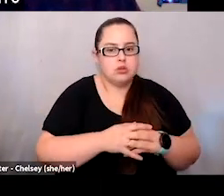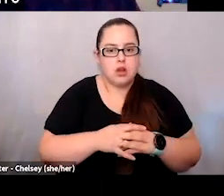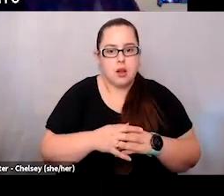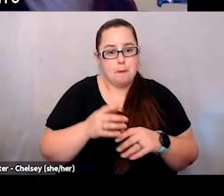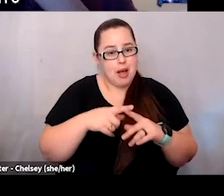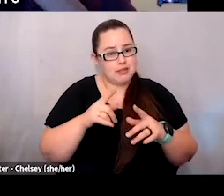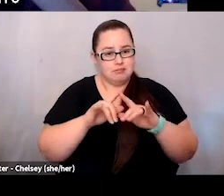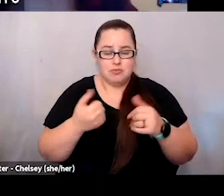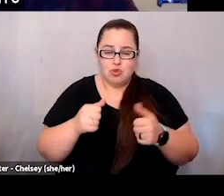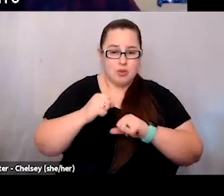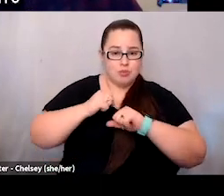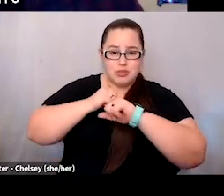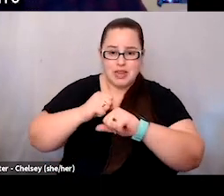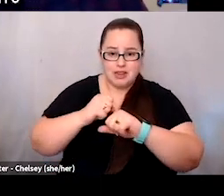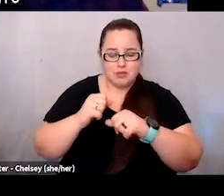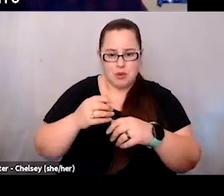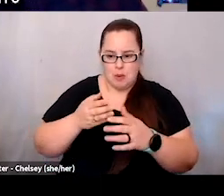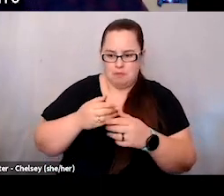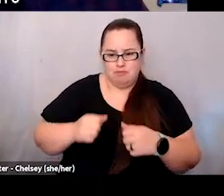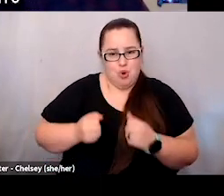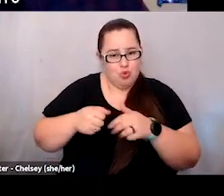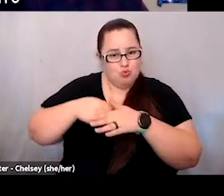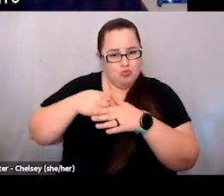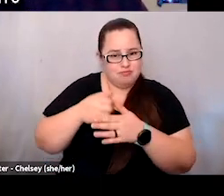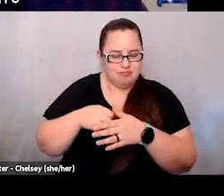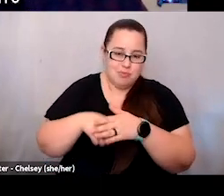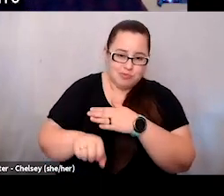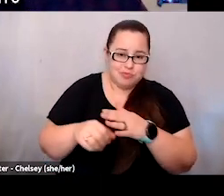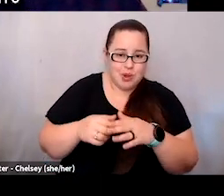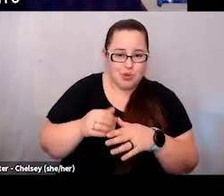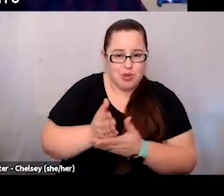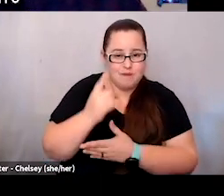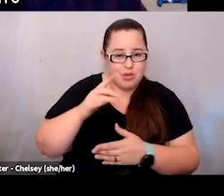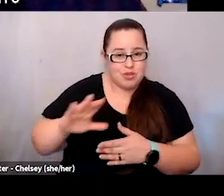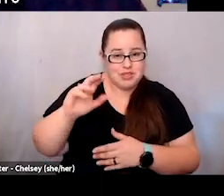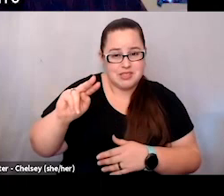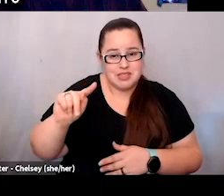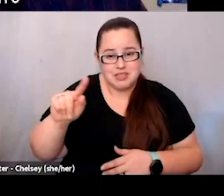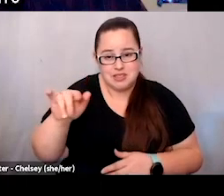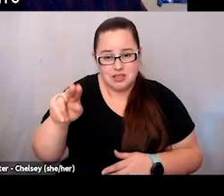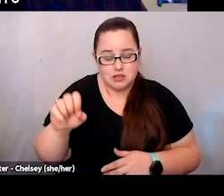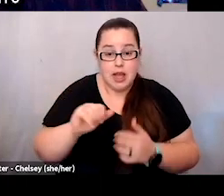open to the public. Again, tribes are working to protect their citizens' birthright through